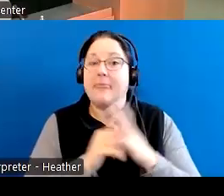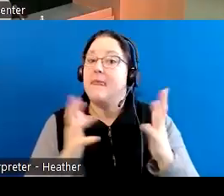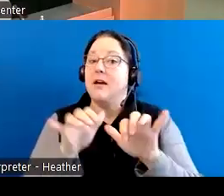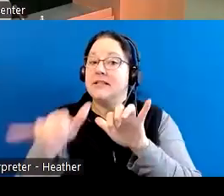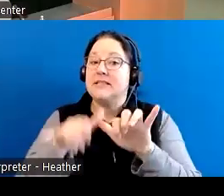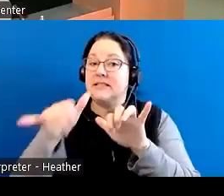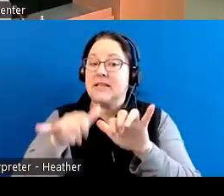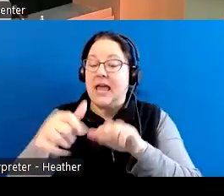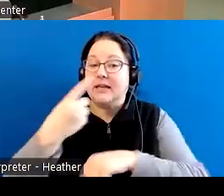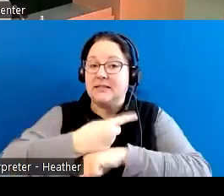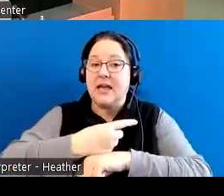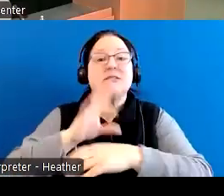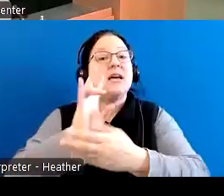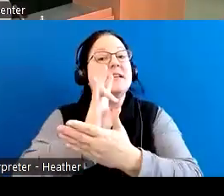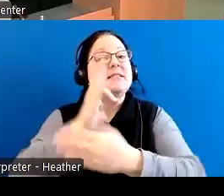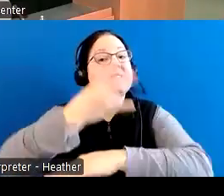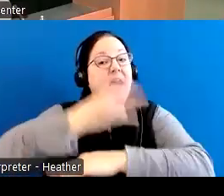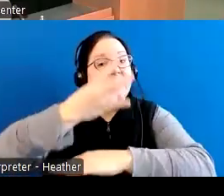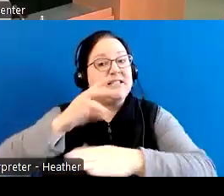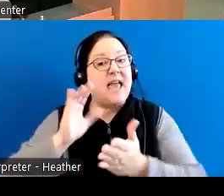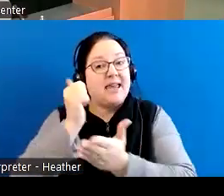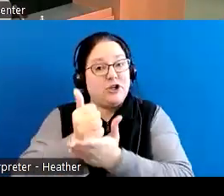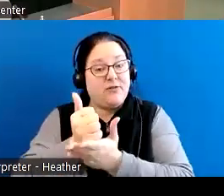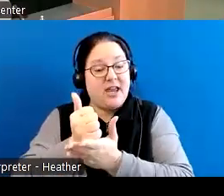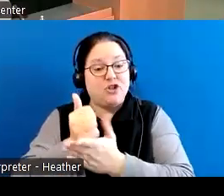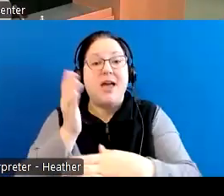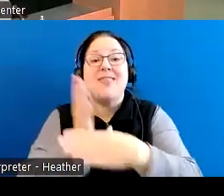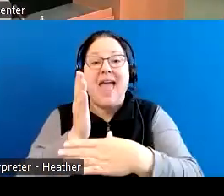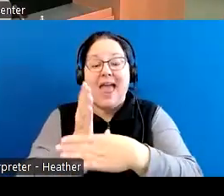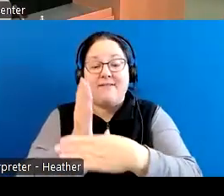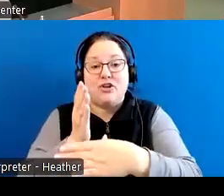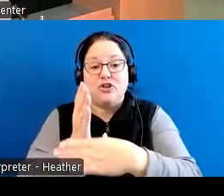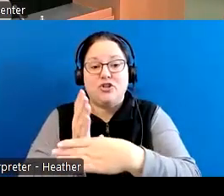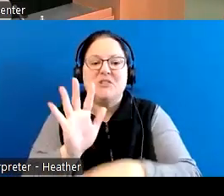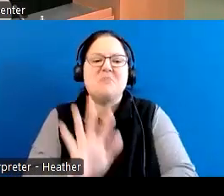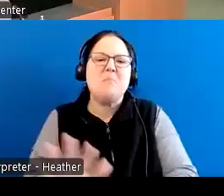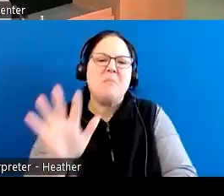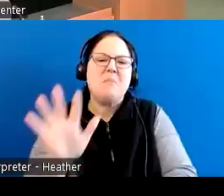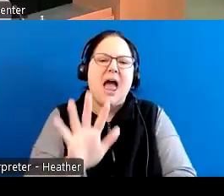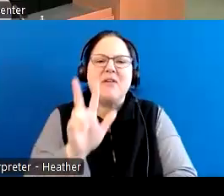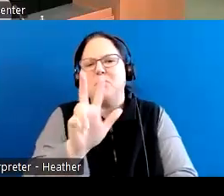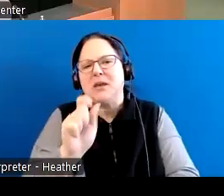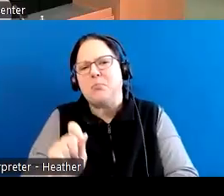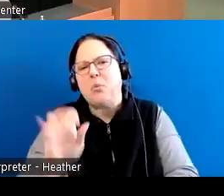days and this is a 7-day week intervention. Um our average length of stay is about 3.9. Um we've had